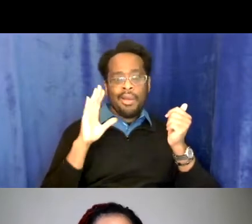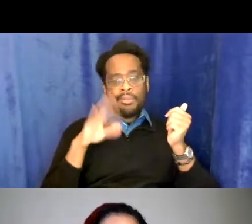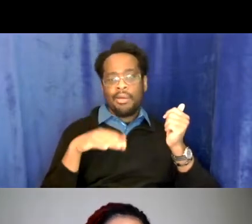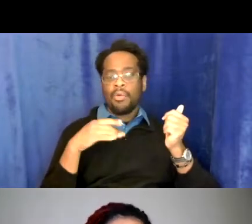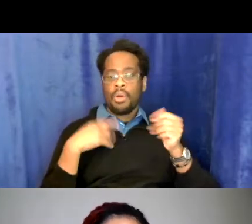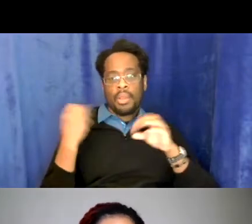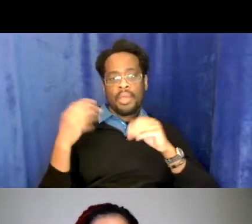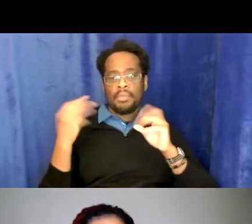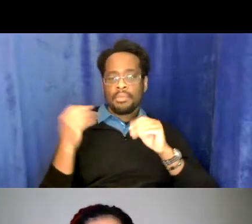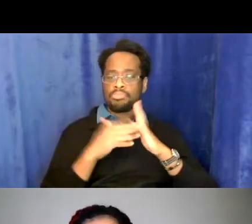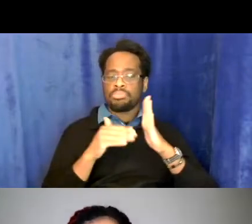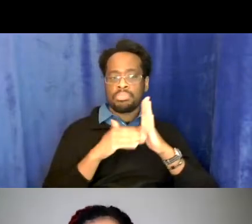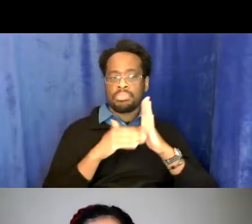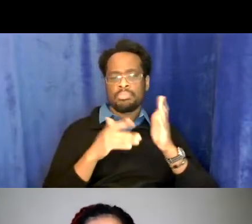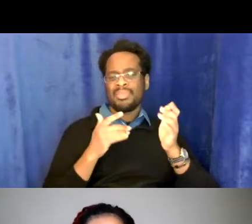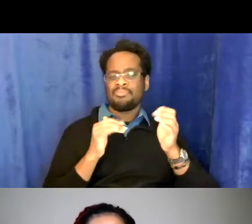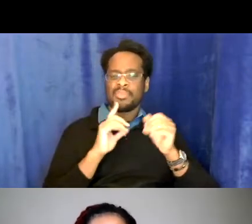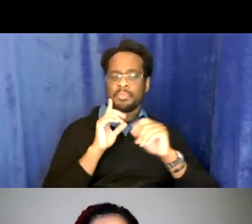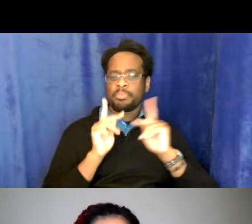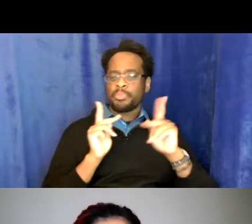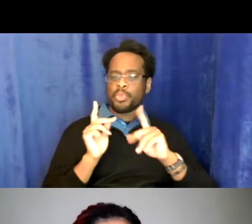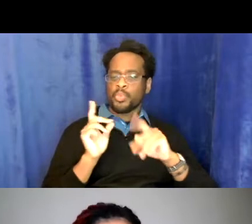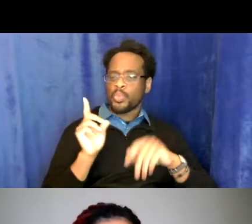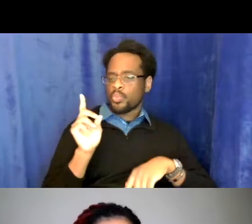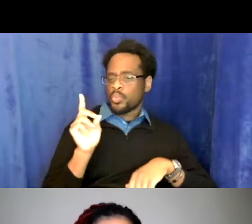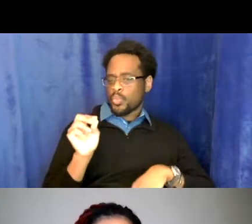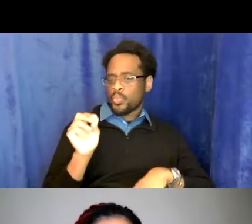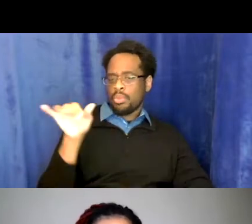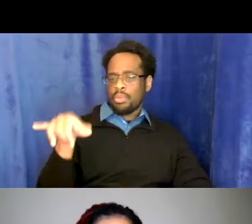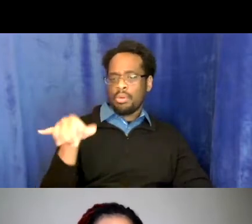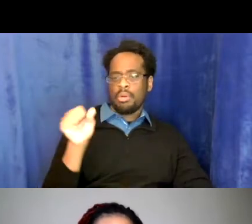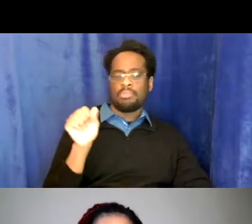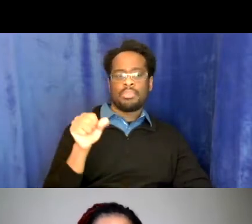I know versus I know I know I know so we do see repetition pretty often deaf people do